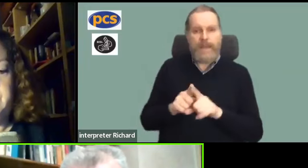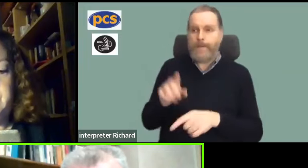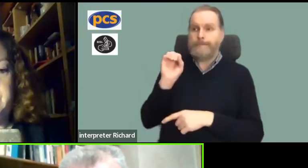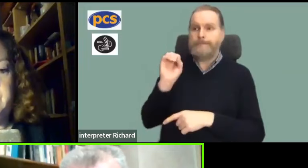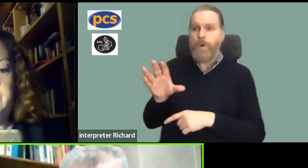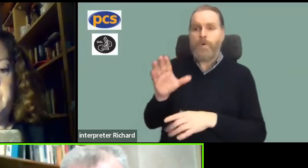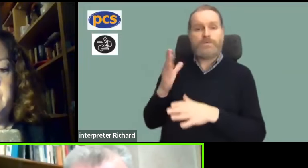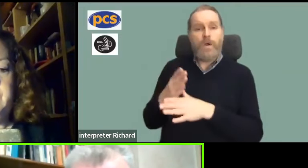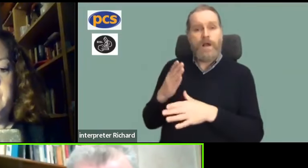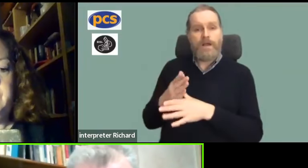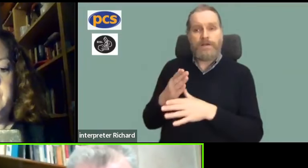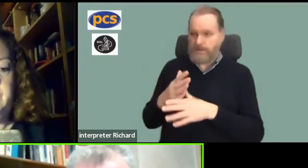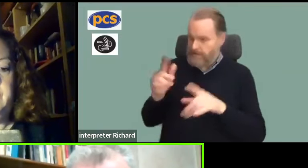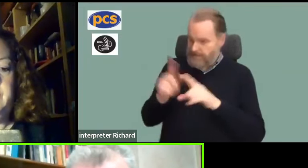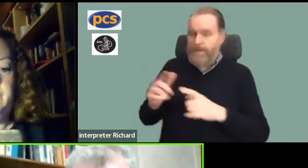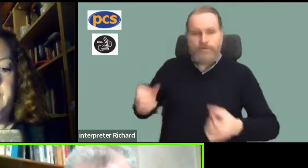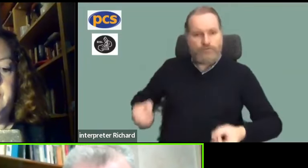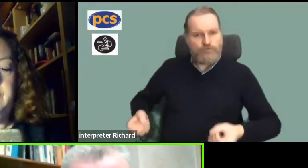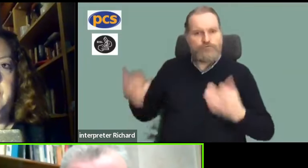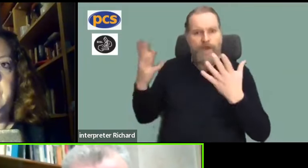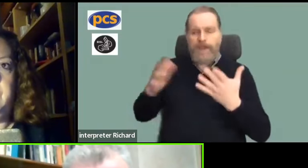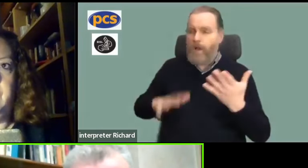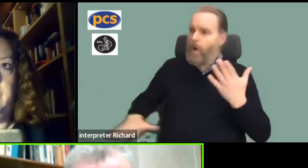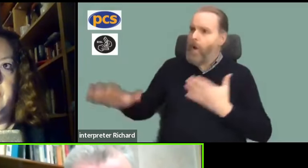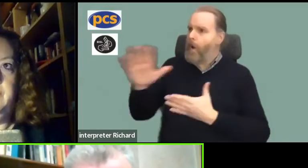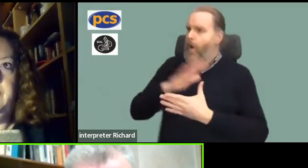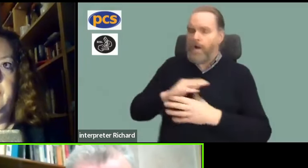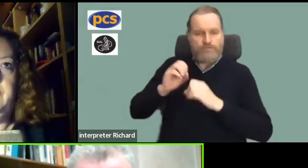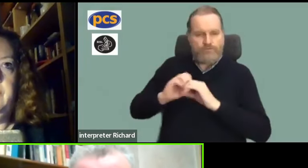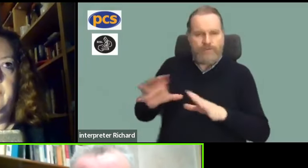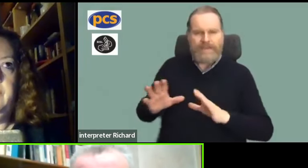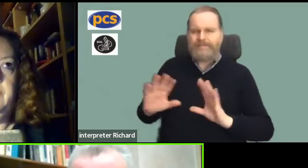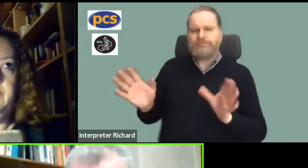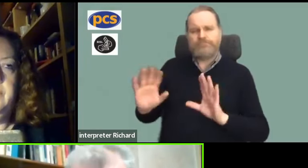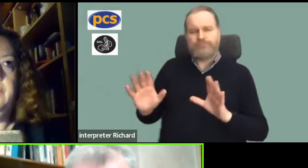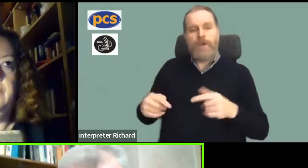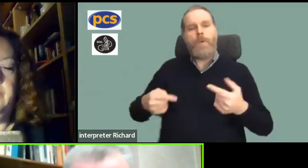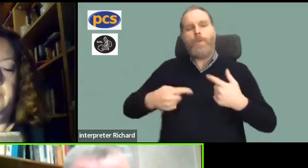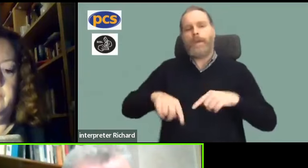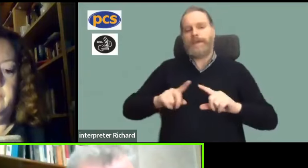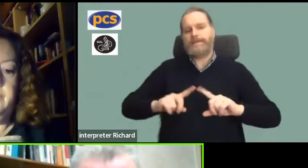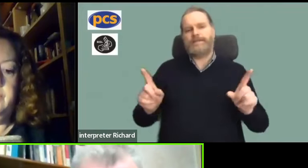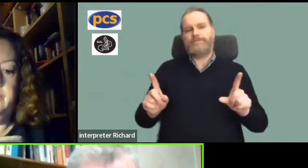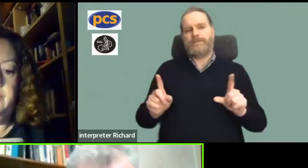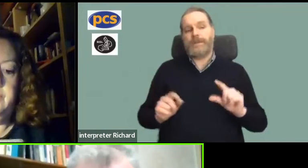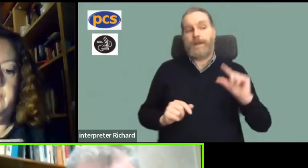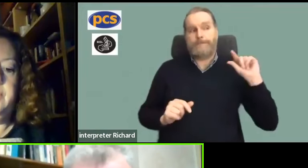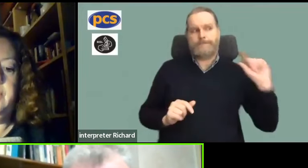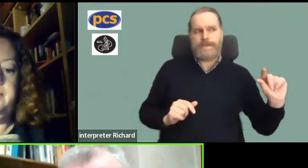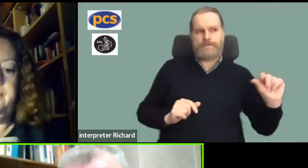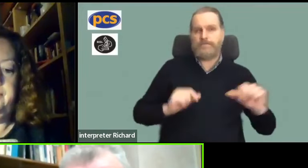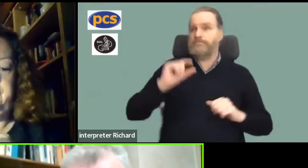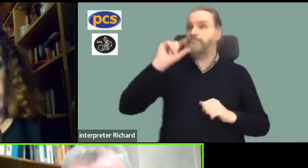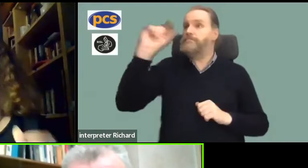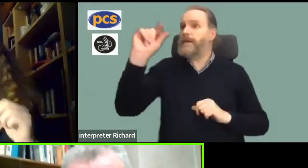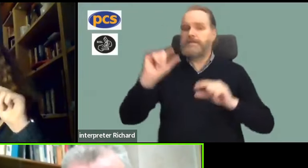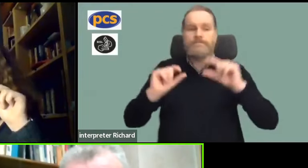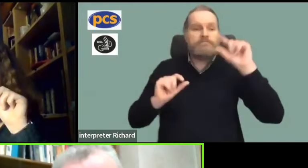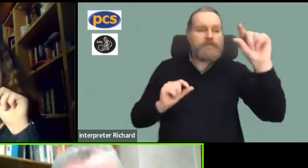because members were very worried about the cost. the cost, trying to the cost, trying to have a strategy here that really hurts the employee ployer. A ployer